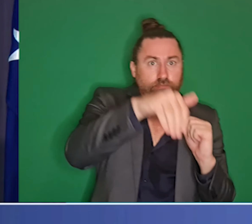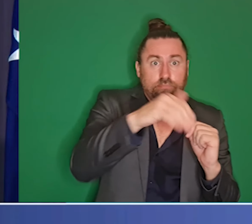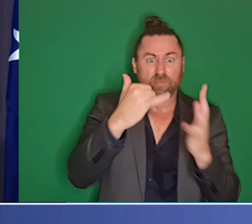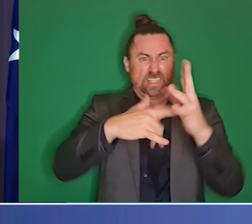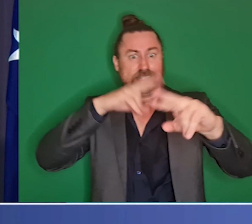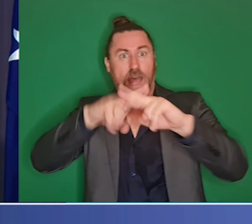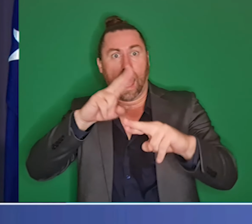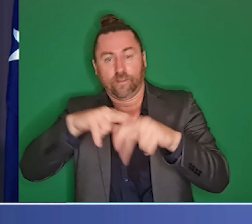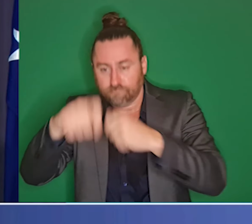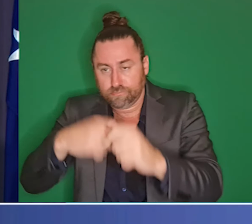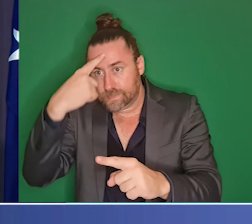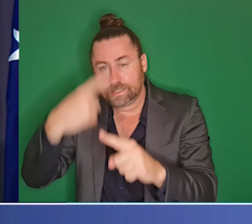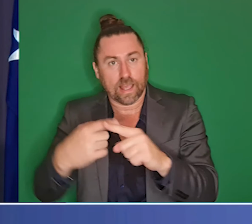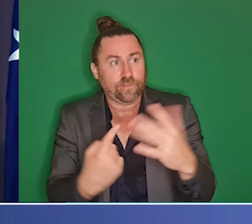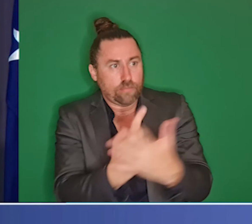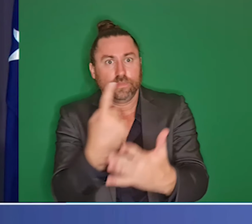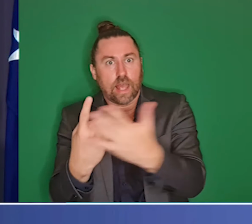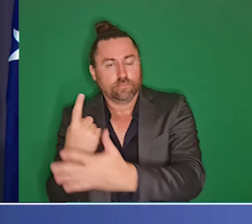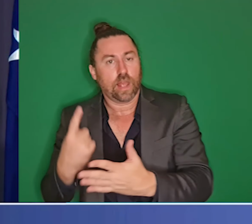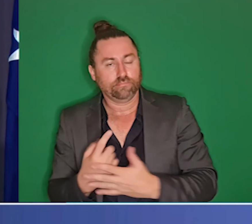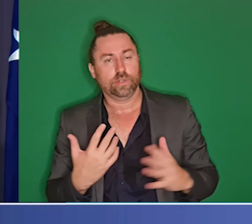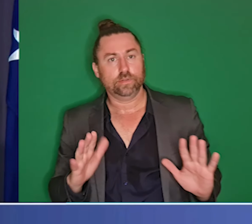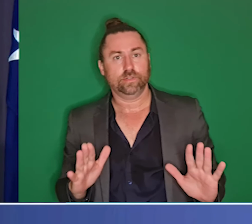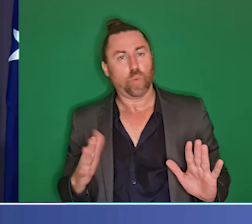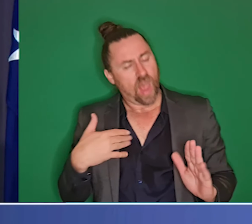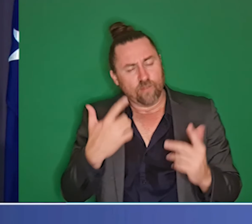but it is a very different situation and look,